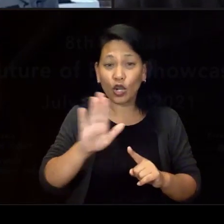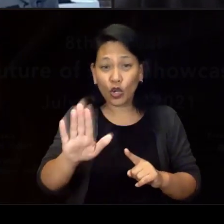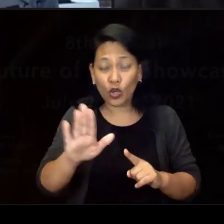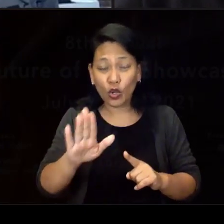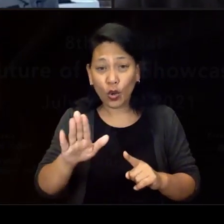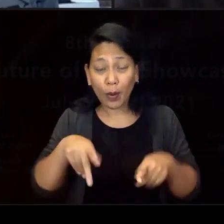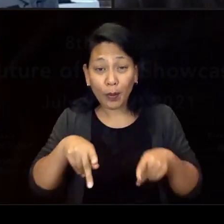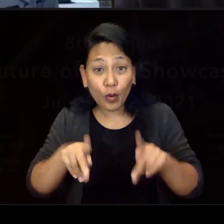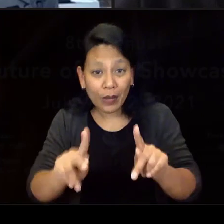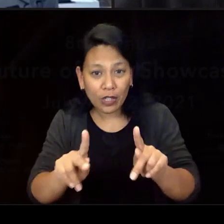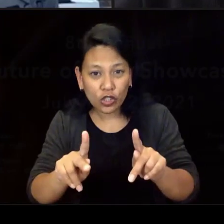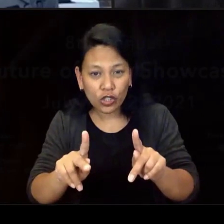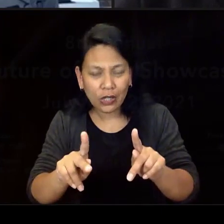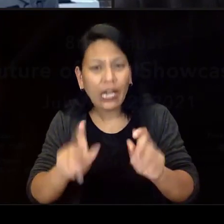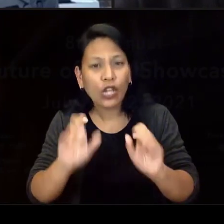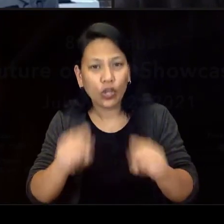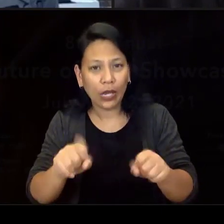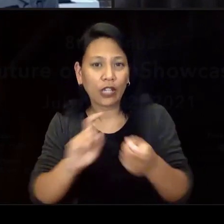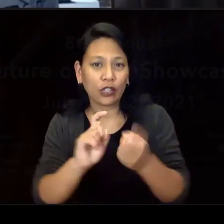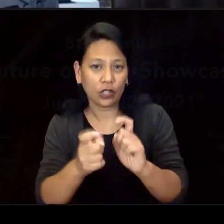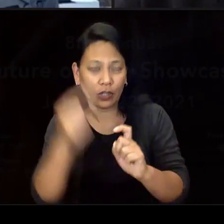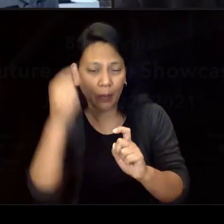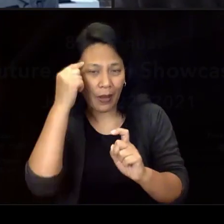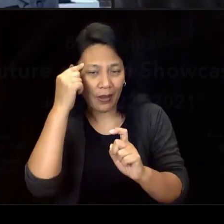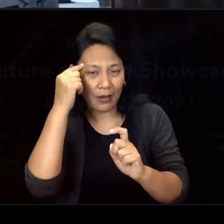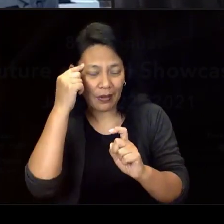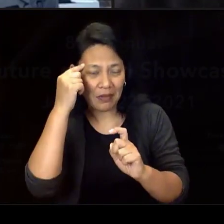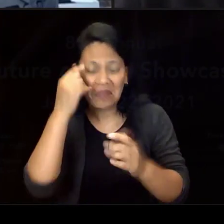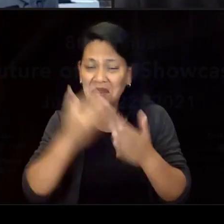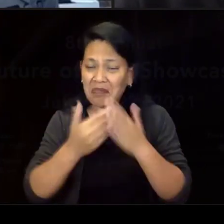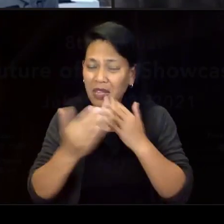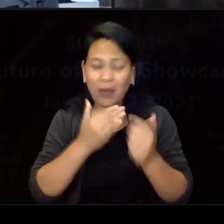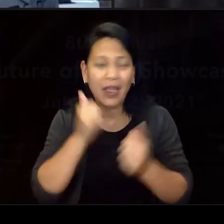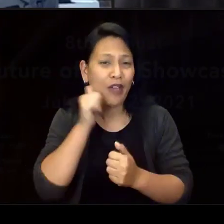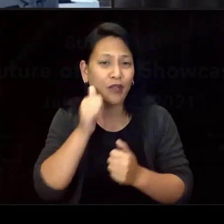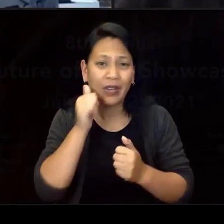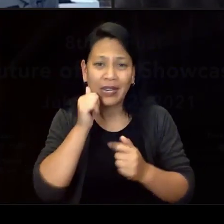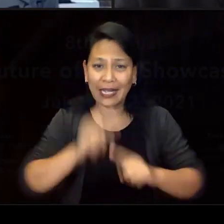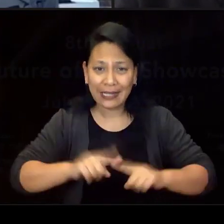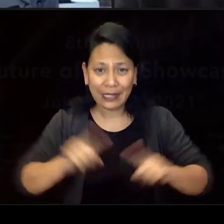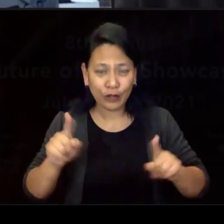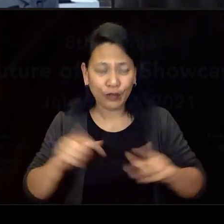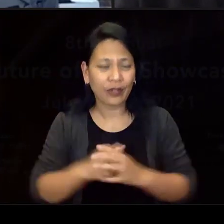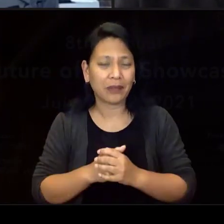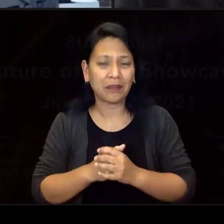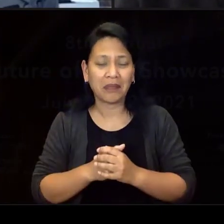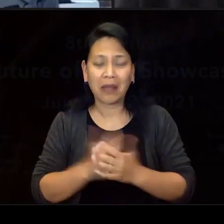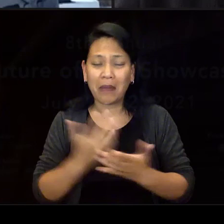It's always changing every day can be a different day. And so communicate those things.